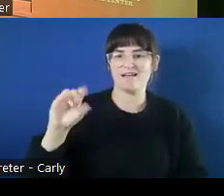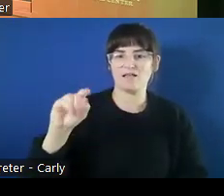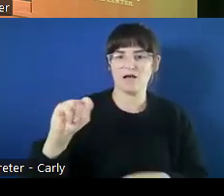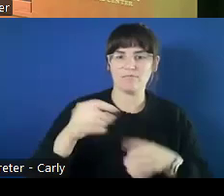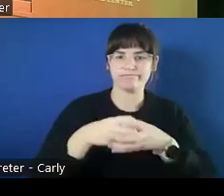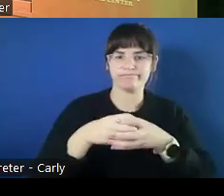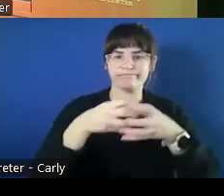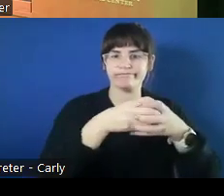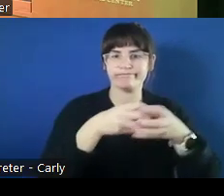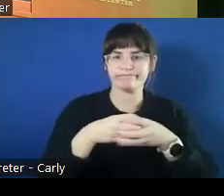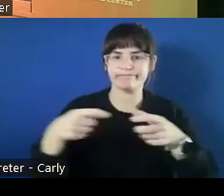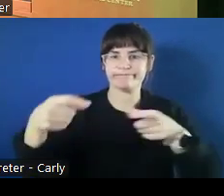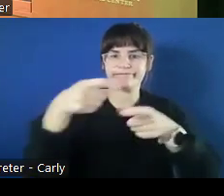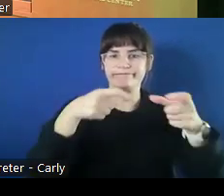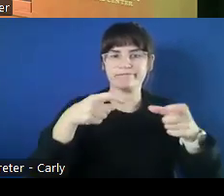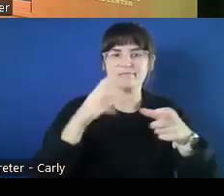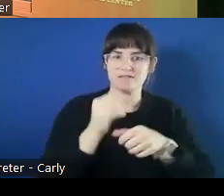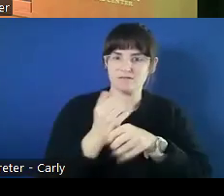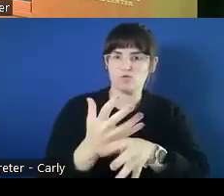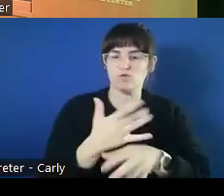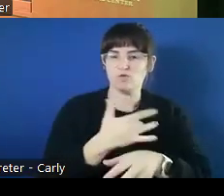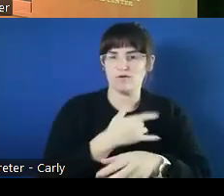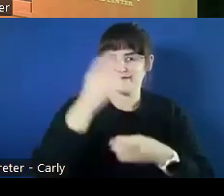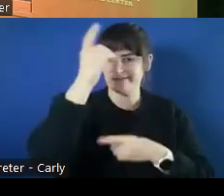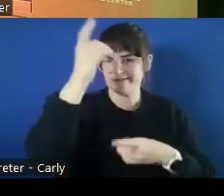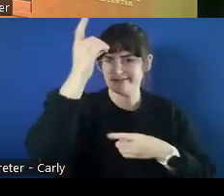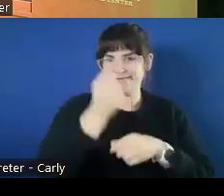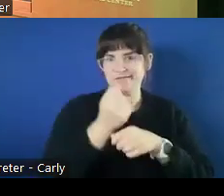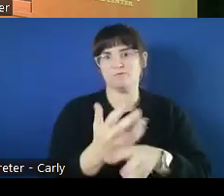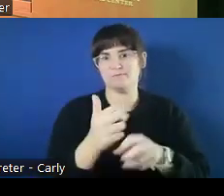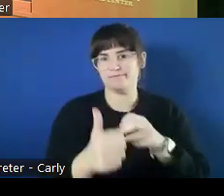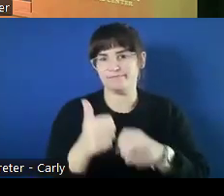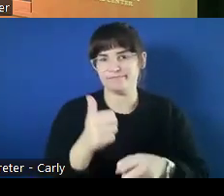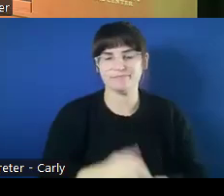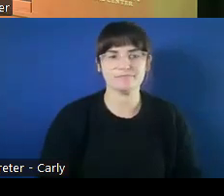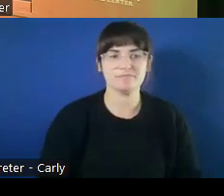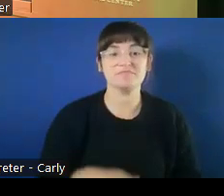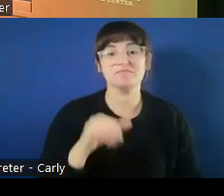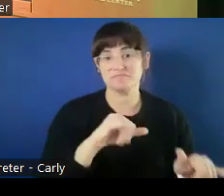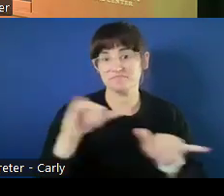uh implications for multiple types of heart disease similarly depression and anxiety are